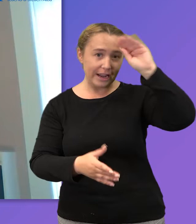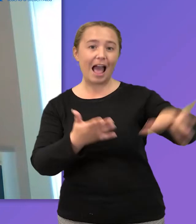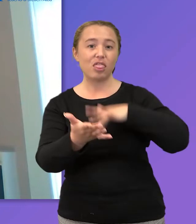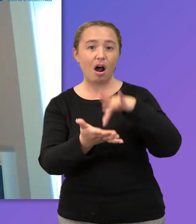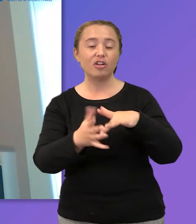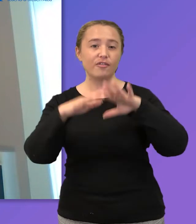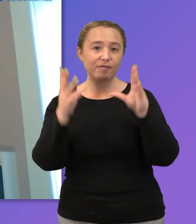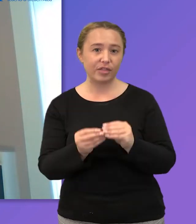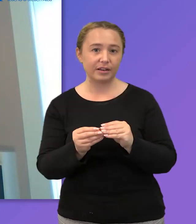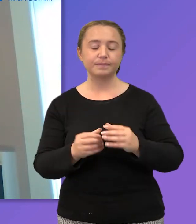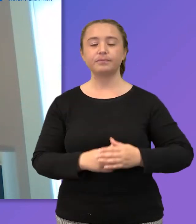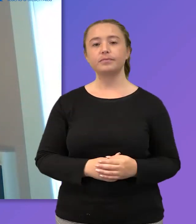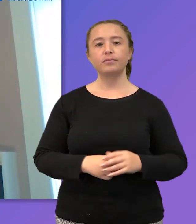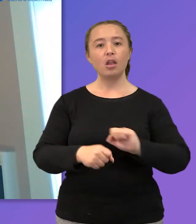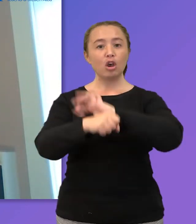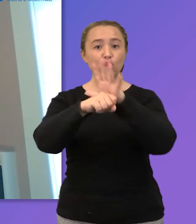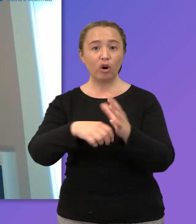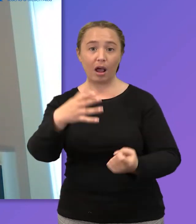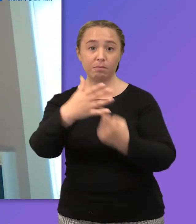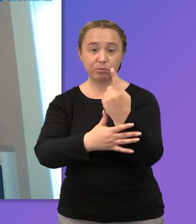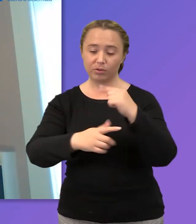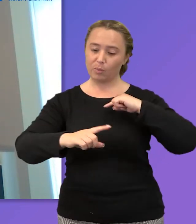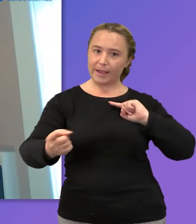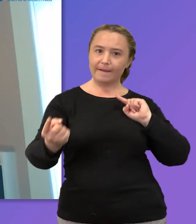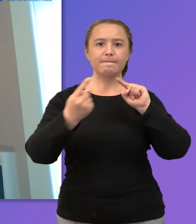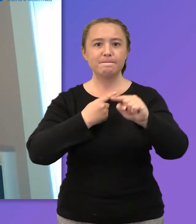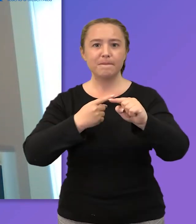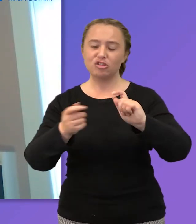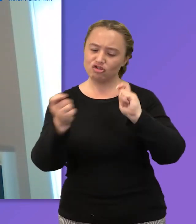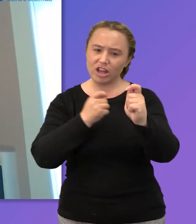operations. Our response to COVID-19 has been a great example of our ability to deliver